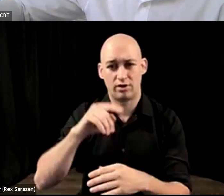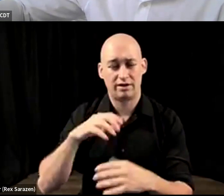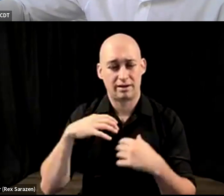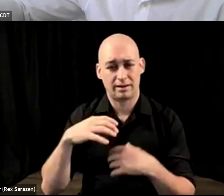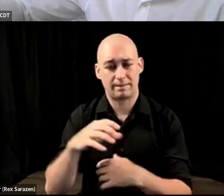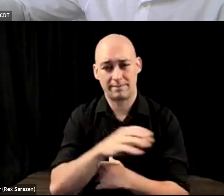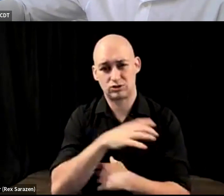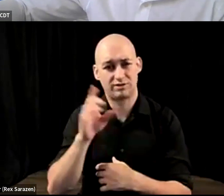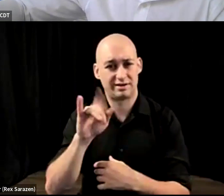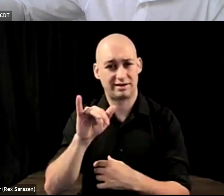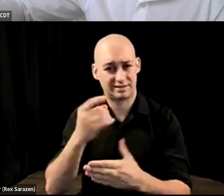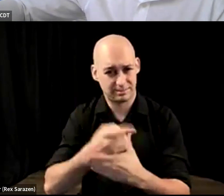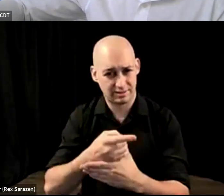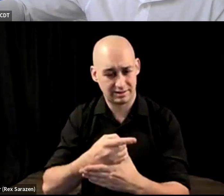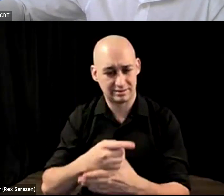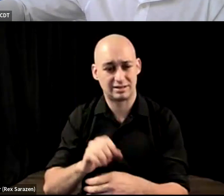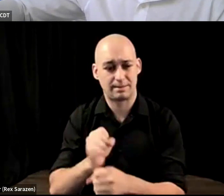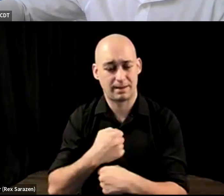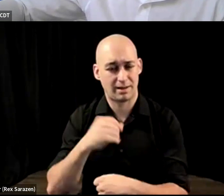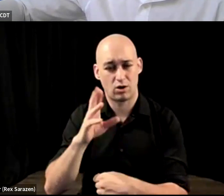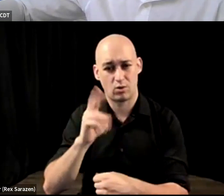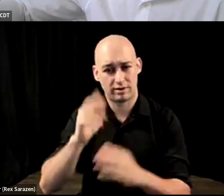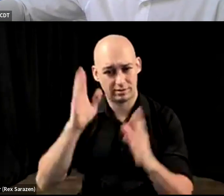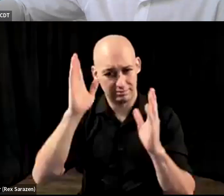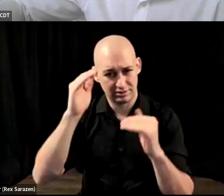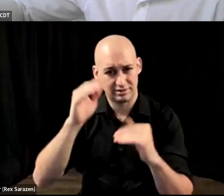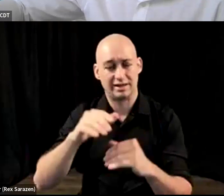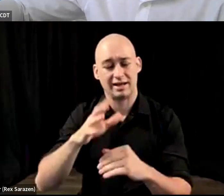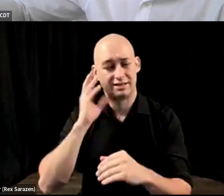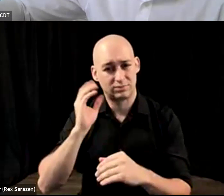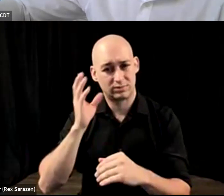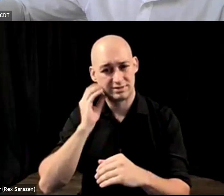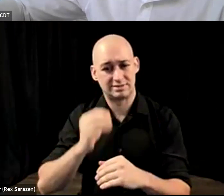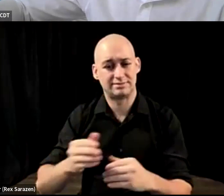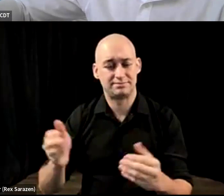that I make are my own and just based on the experience and here in Los Angeles County I